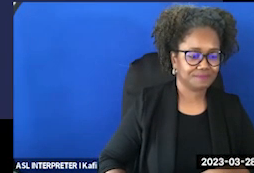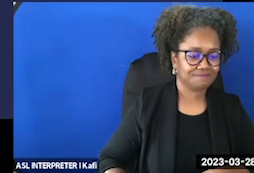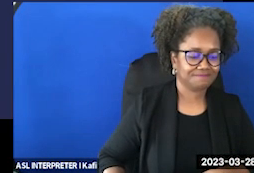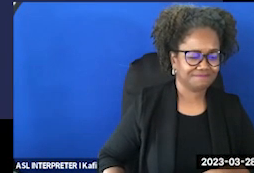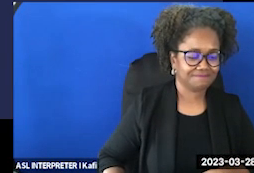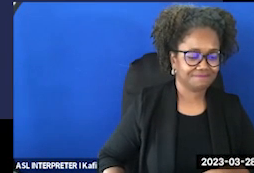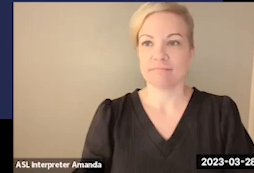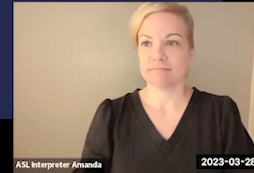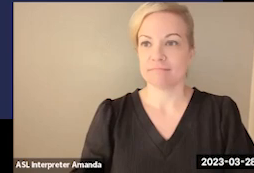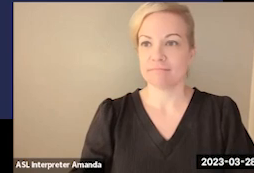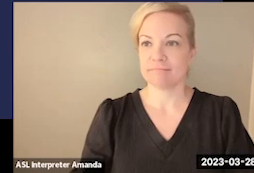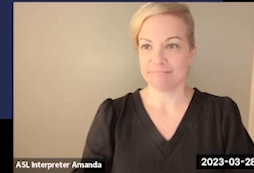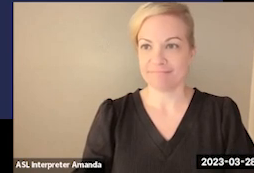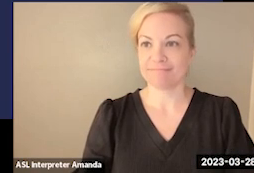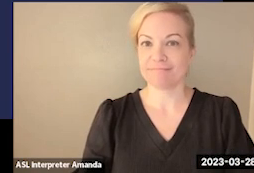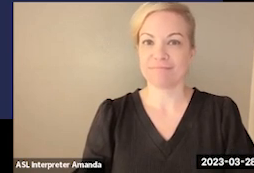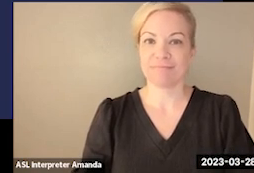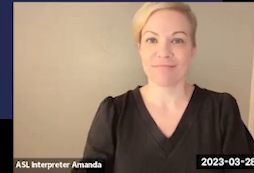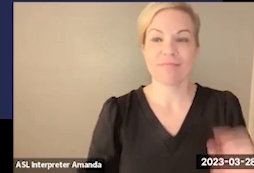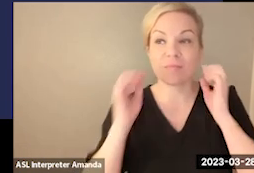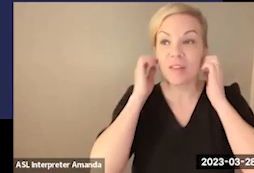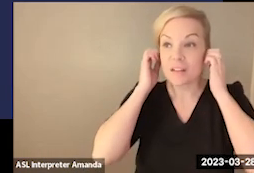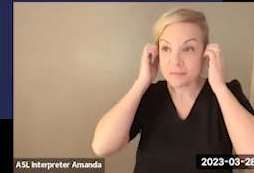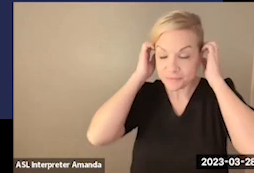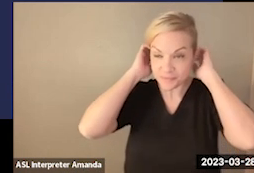Debbie Stine, Science & Technology Policy Academy: policy analysis. So one of the one of the